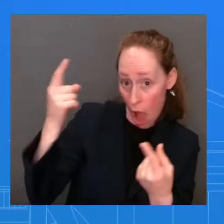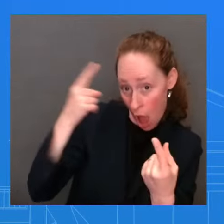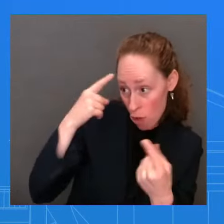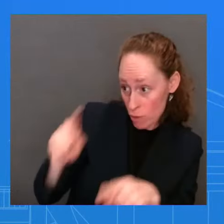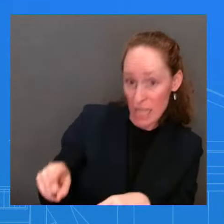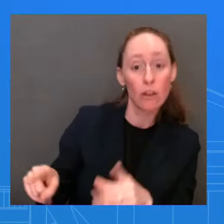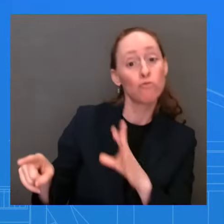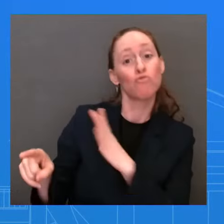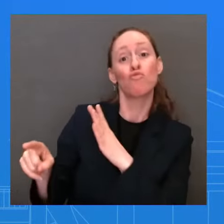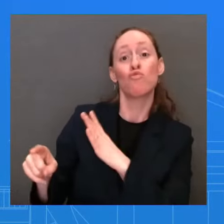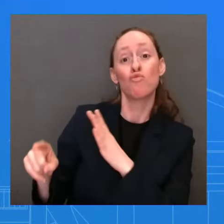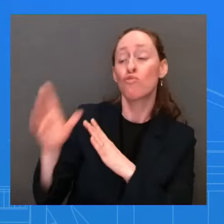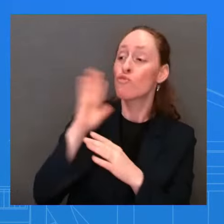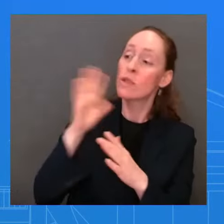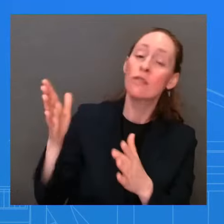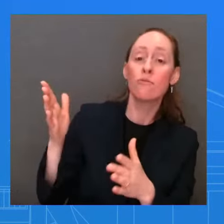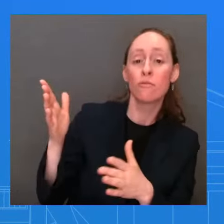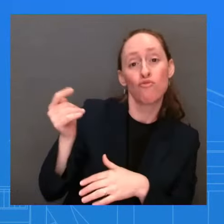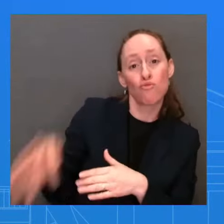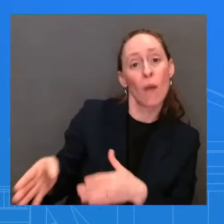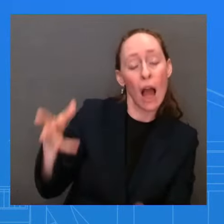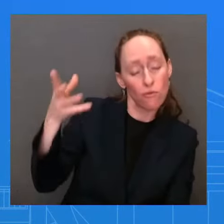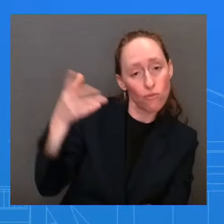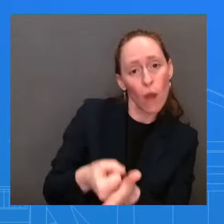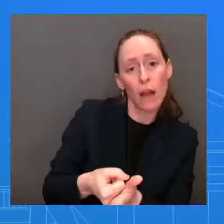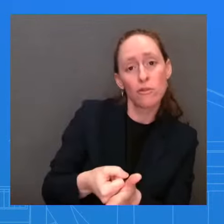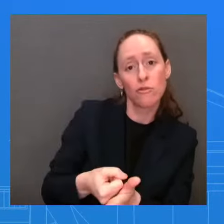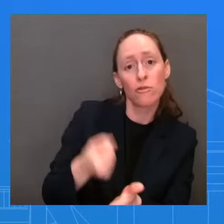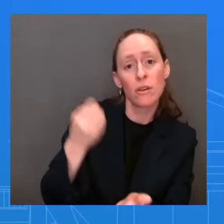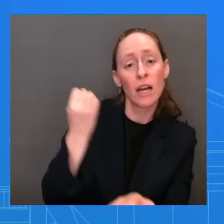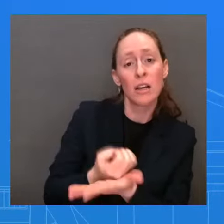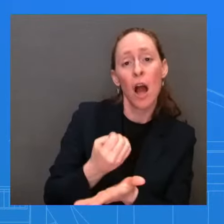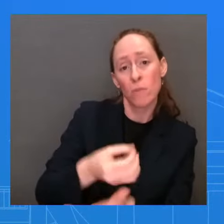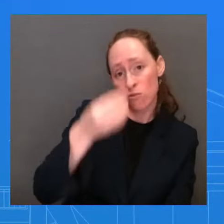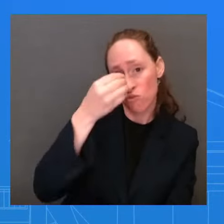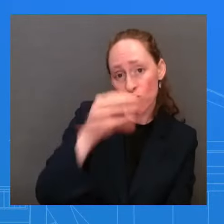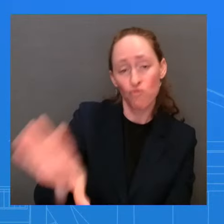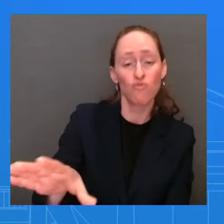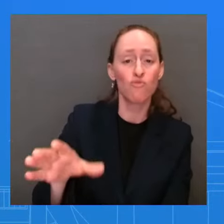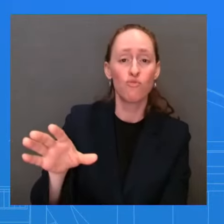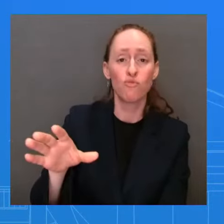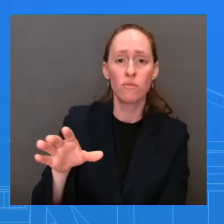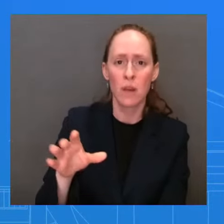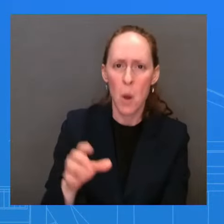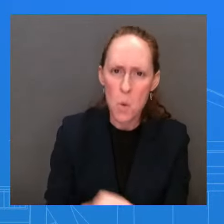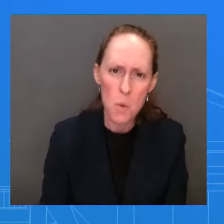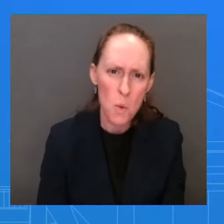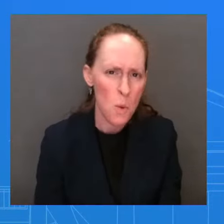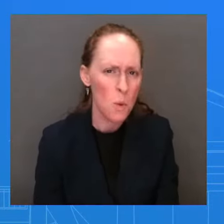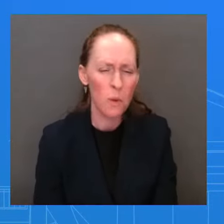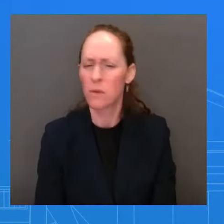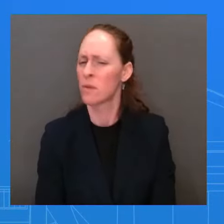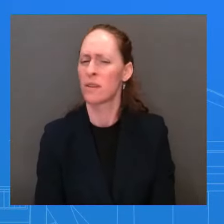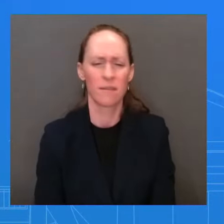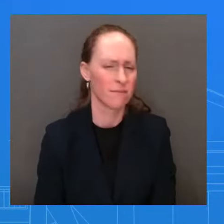Instead of playing these games, they should avoid default, take it off the table, and have a conversation with the President,